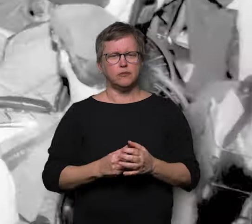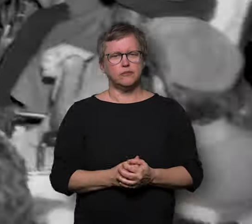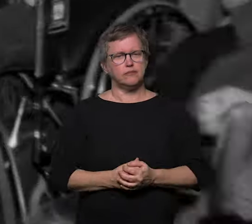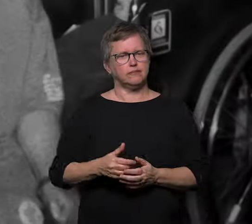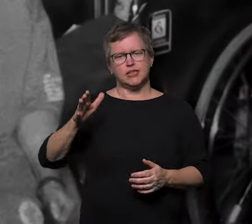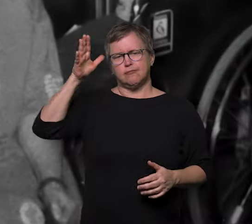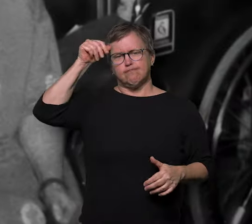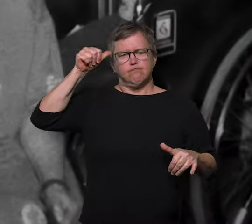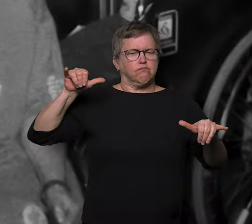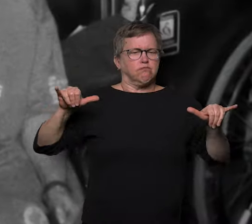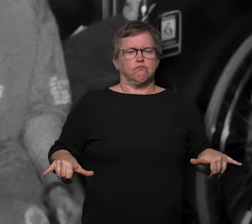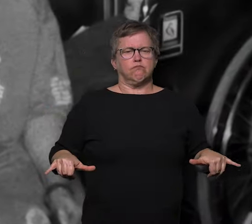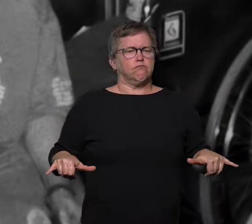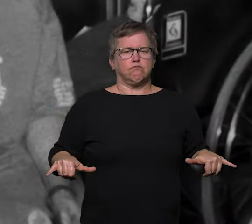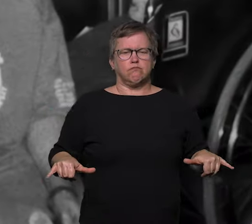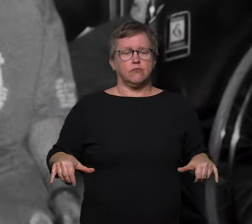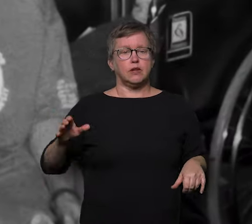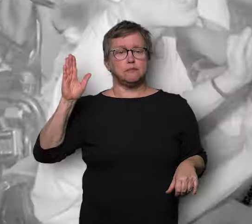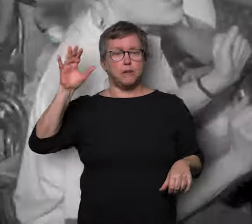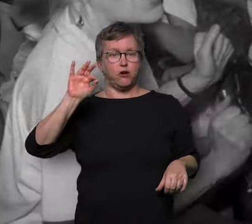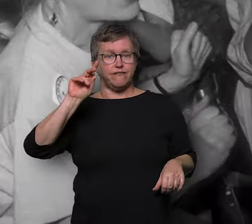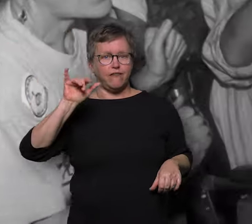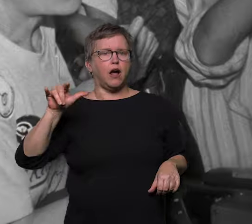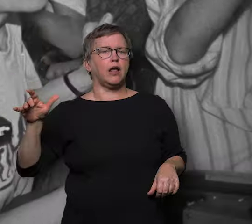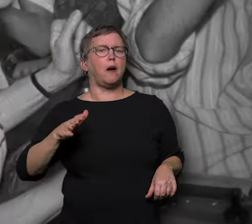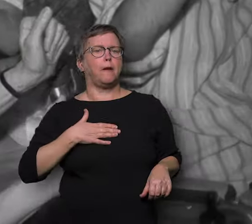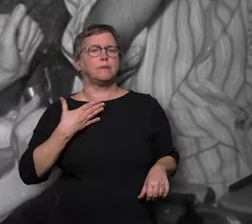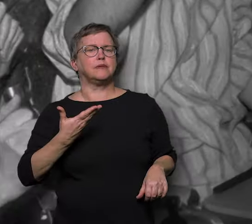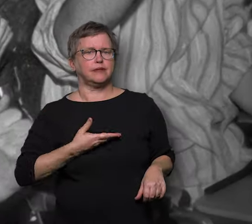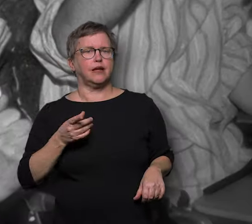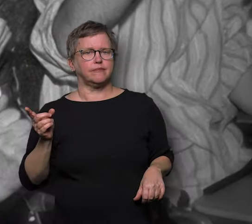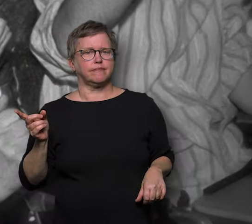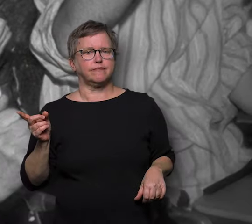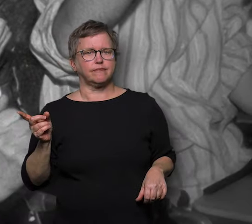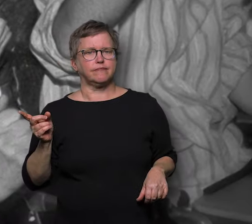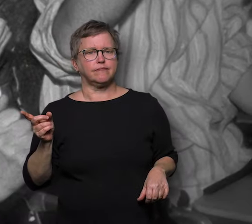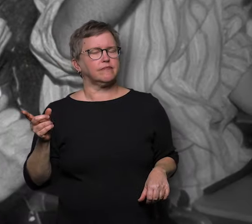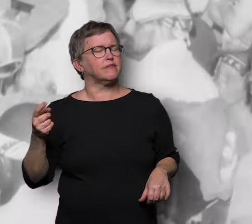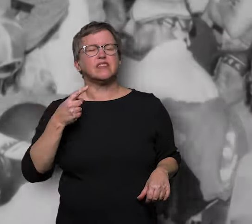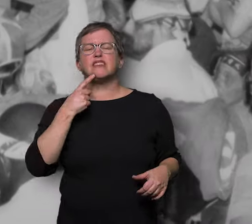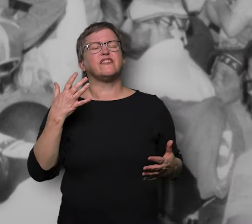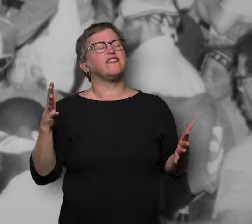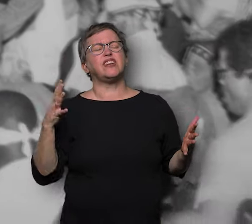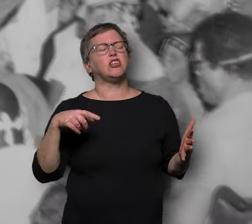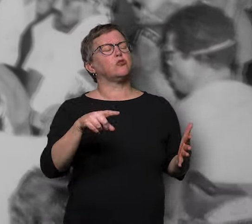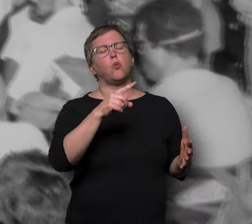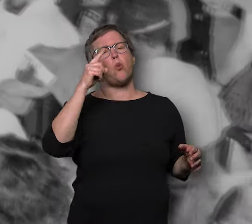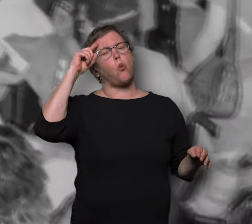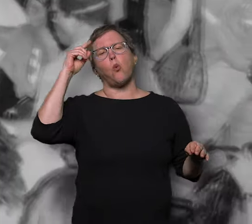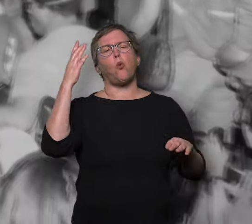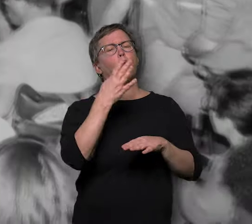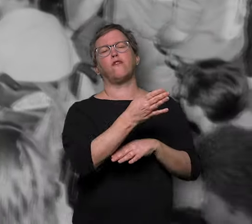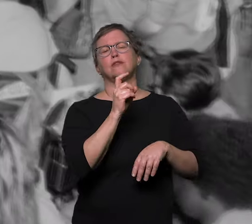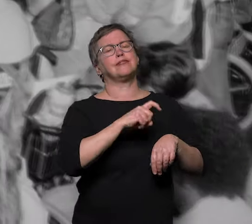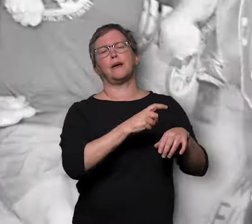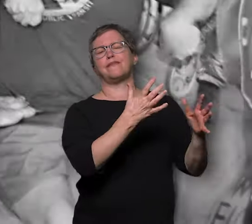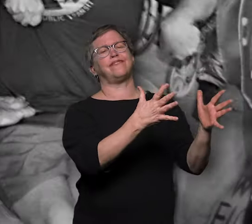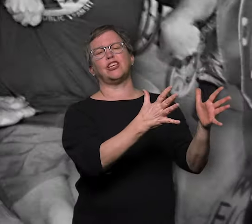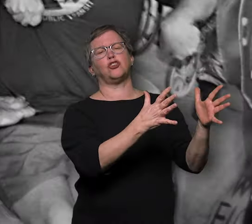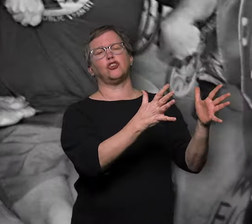They couldn't be moved. And Speaker Foley got very upset about it. And he said to me, "This is just going too far."